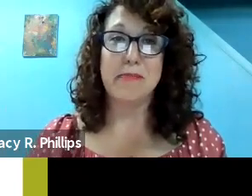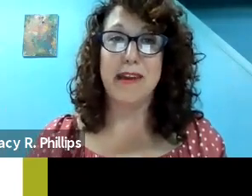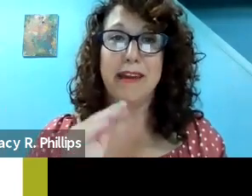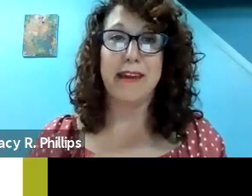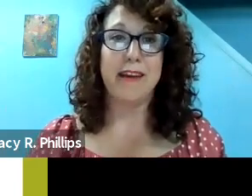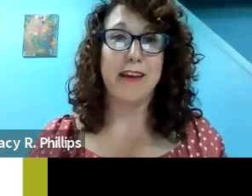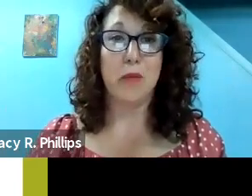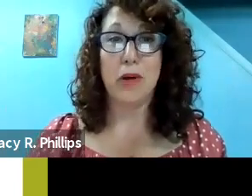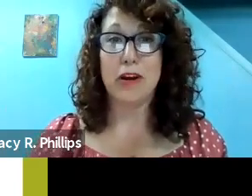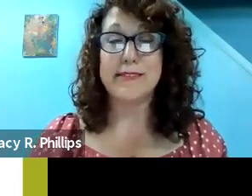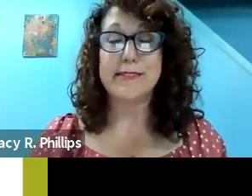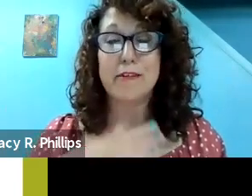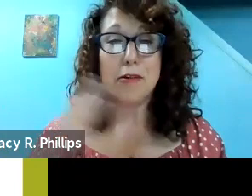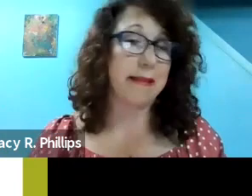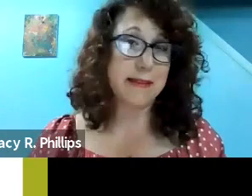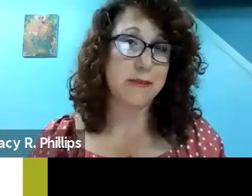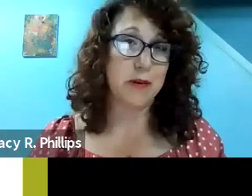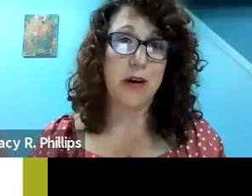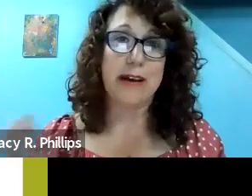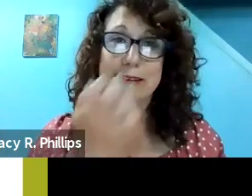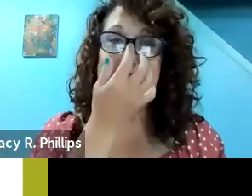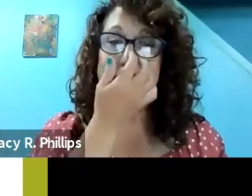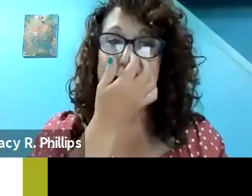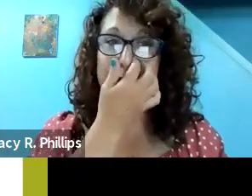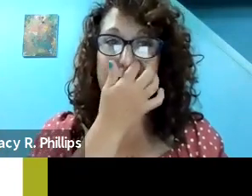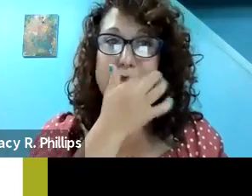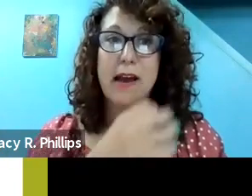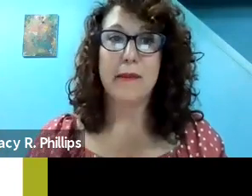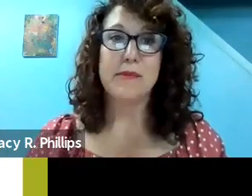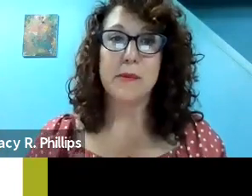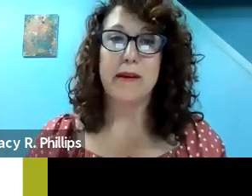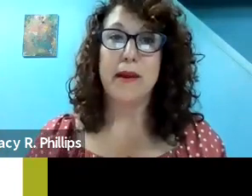something, it works great, let's move on. There are times where